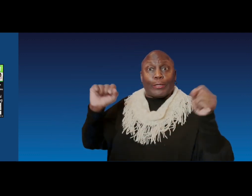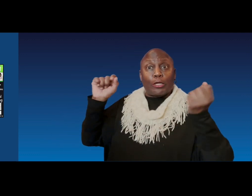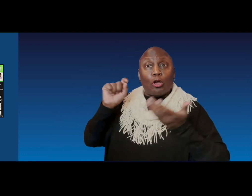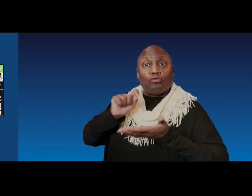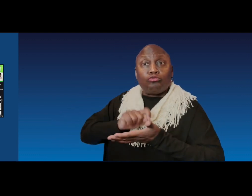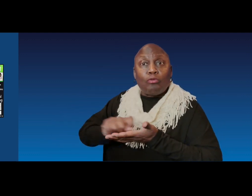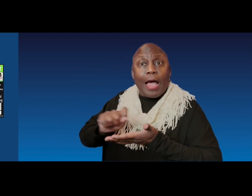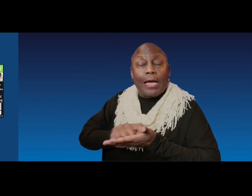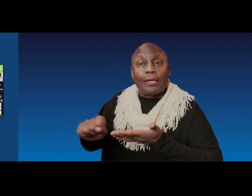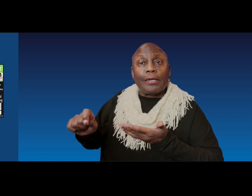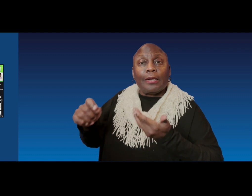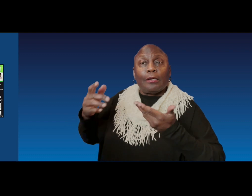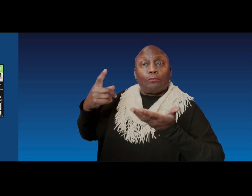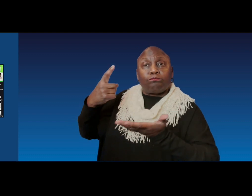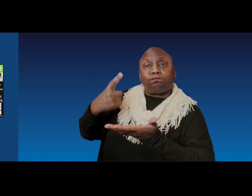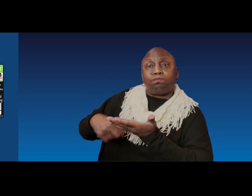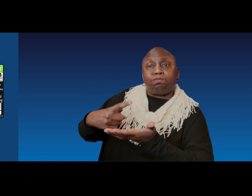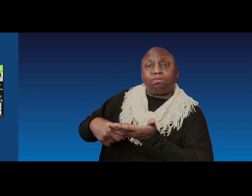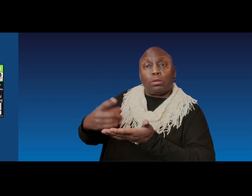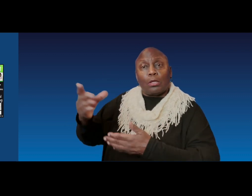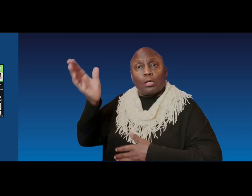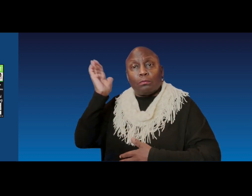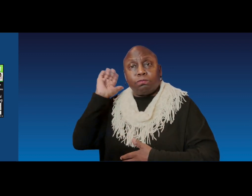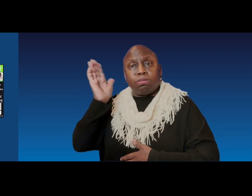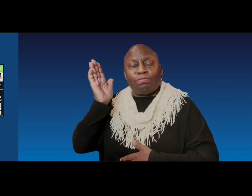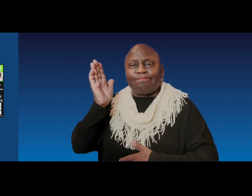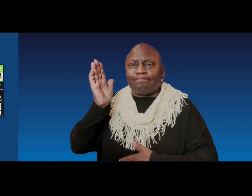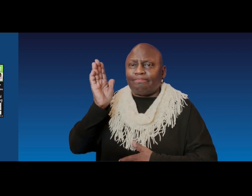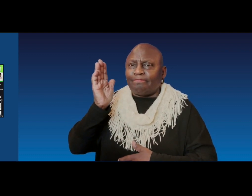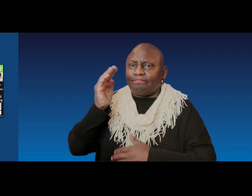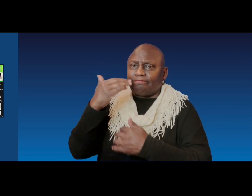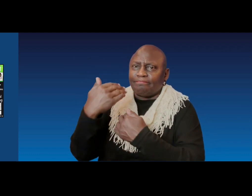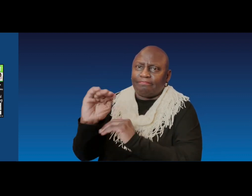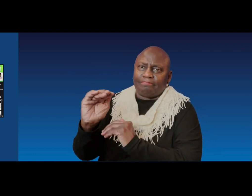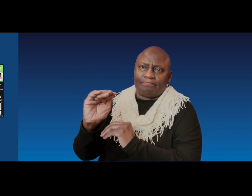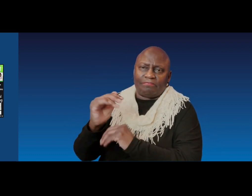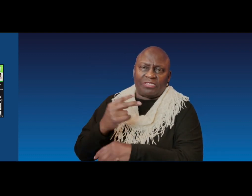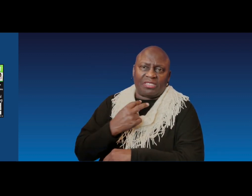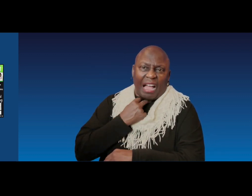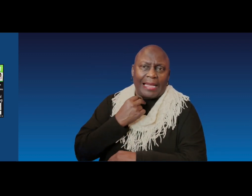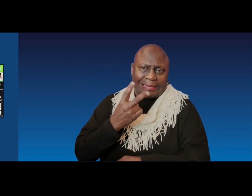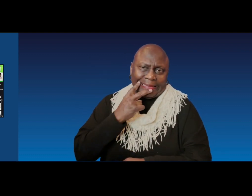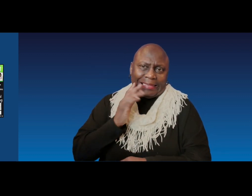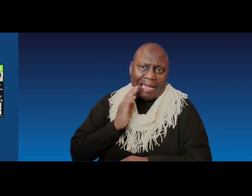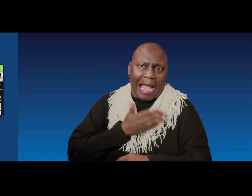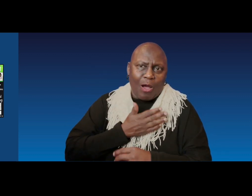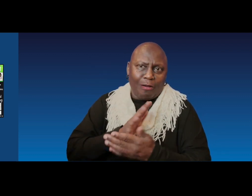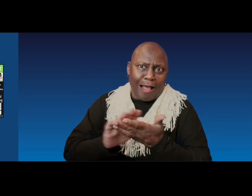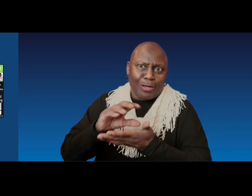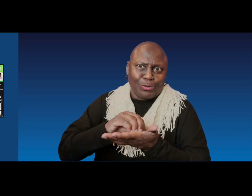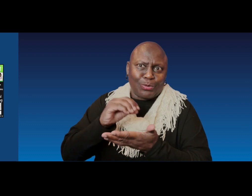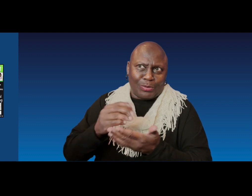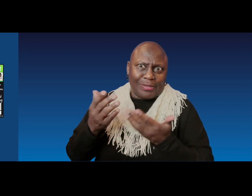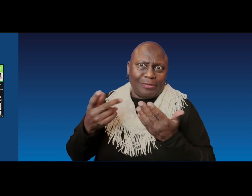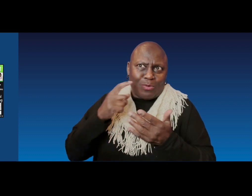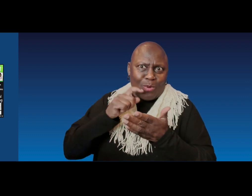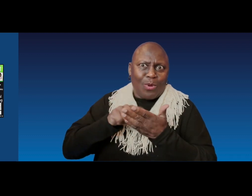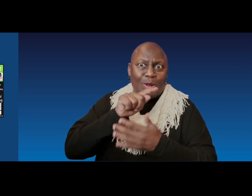But when it comes to free writing discussions or presentations, that's where the student's